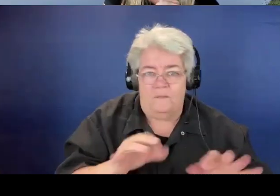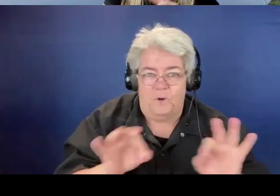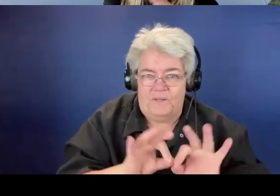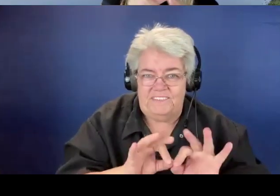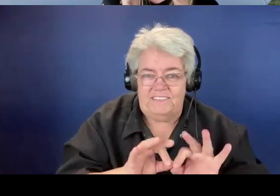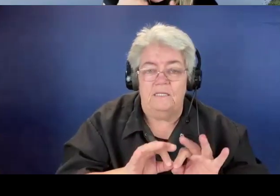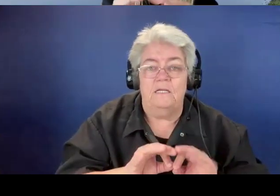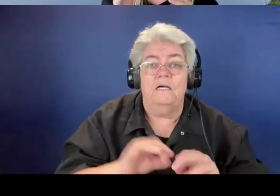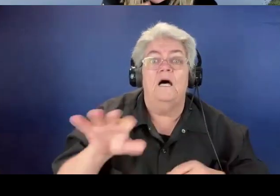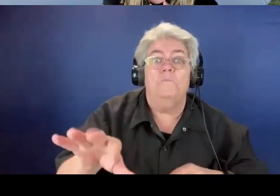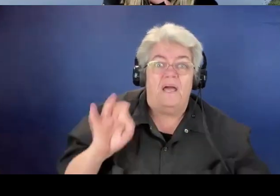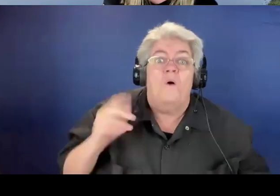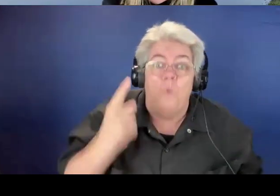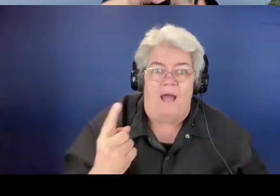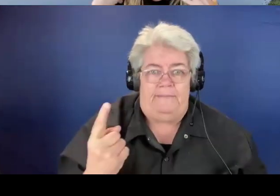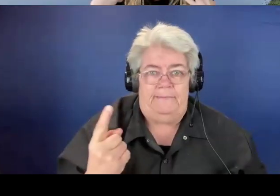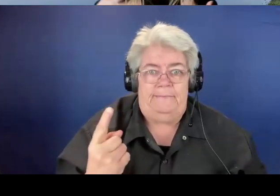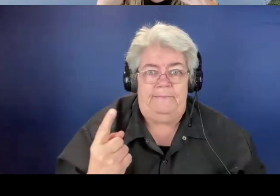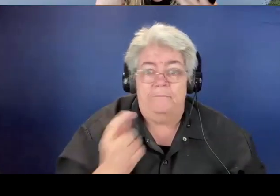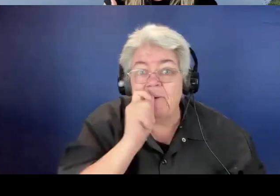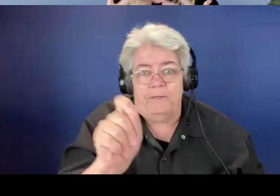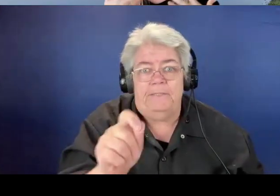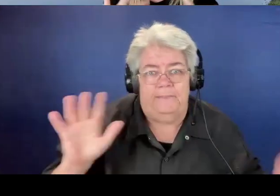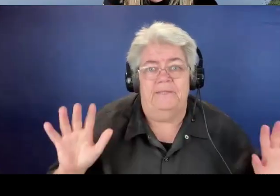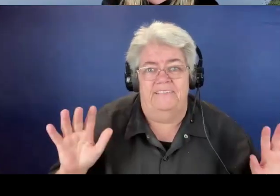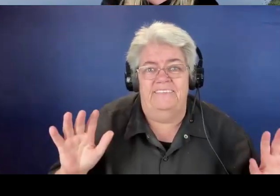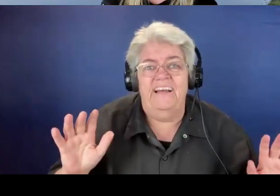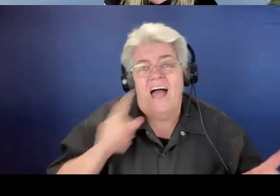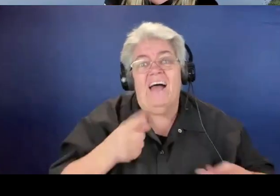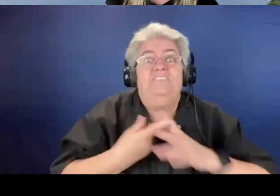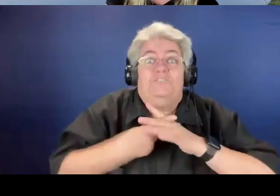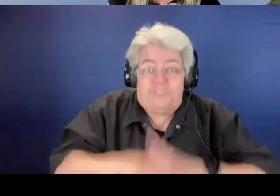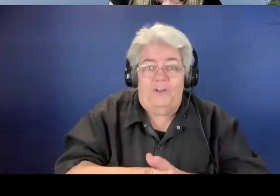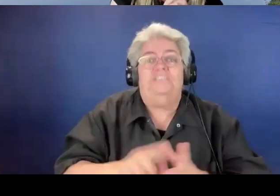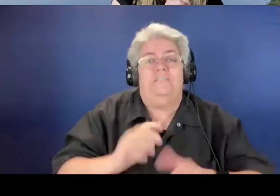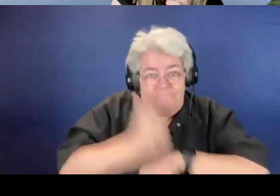implementing that as early as possible to get language and communication going.